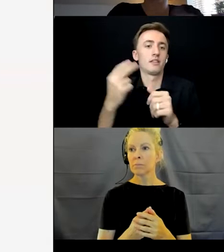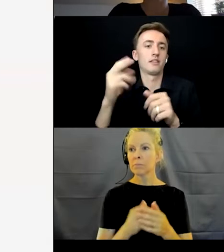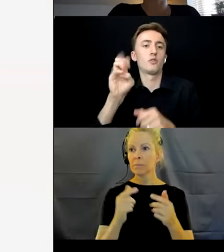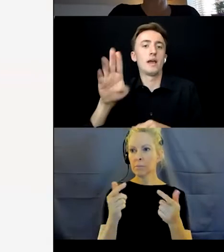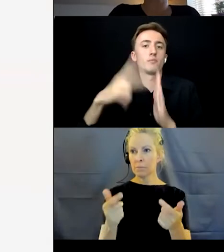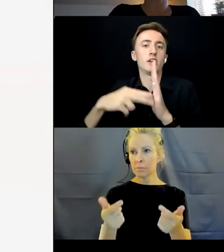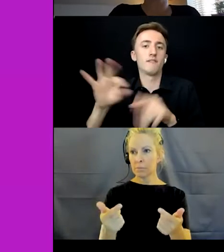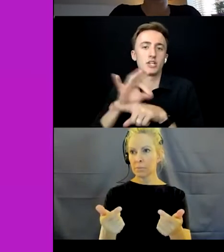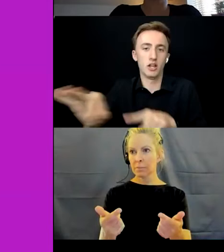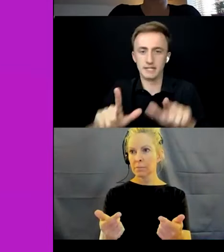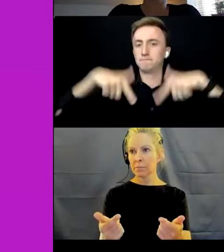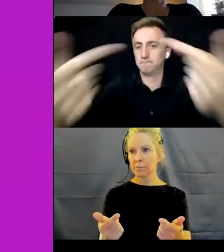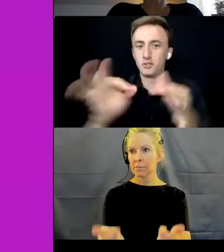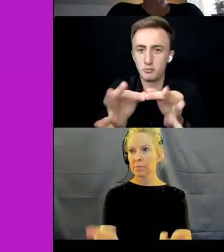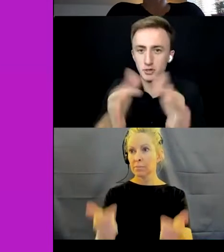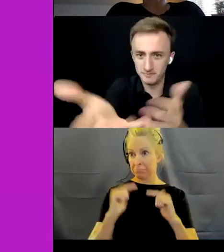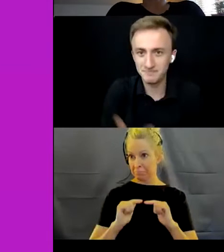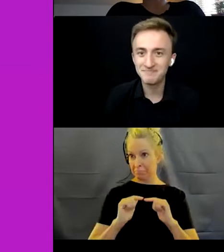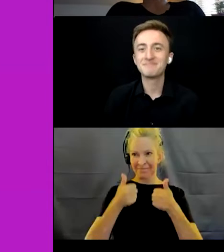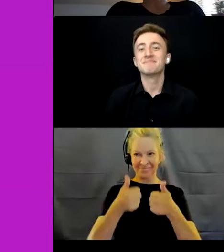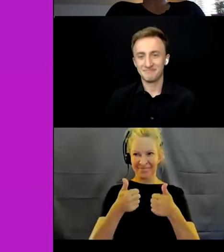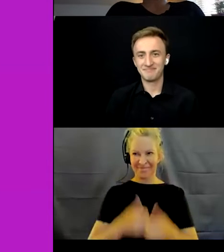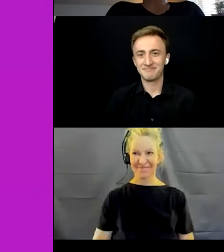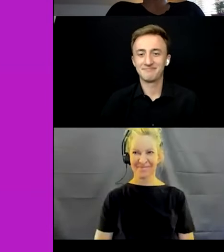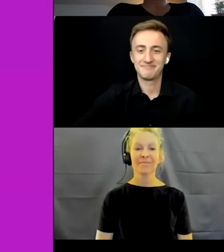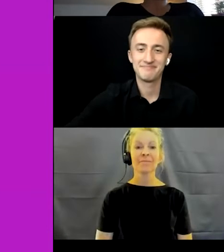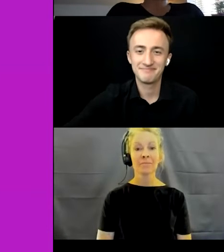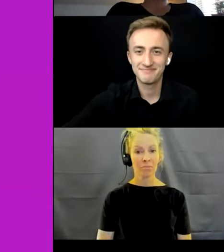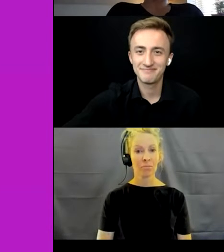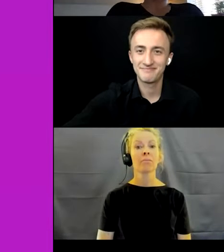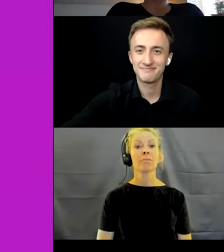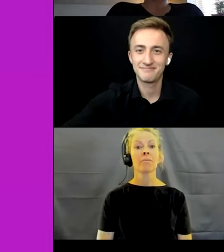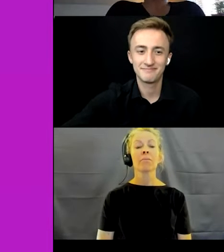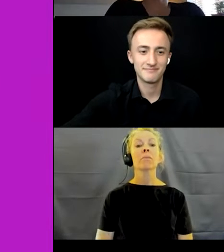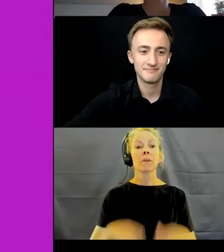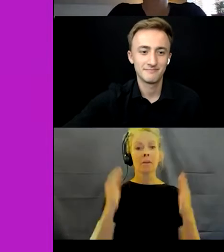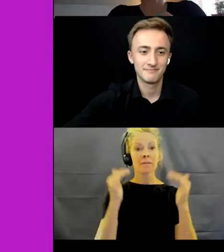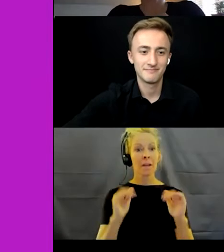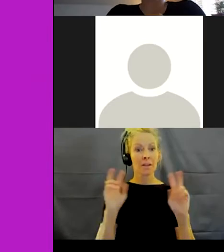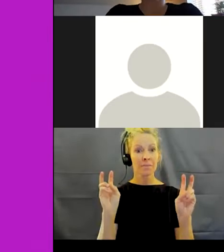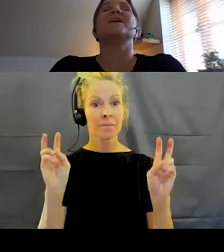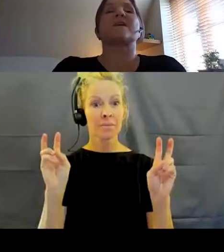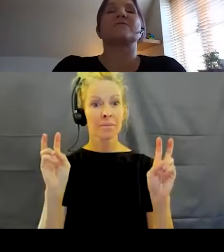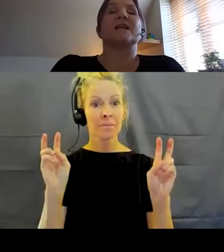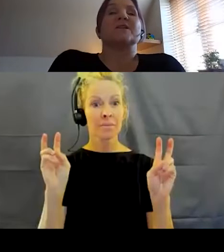So what do I mean by that? Well, let's go to the quality. And here things get really